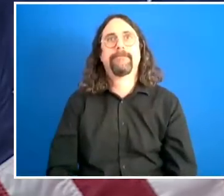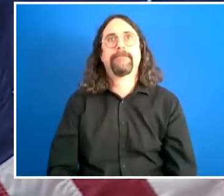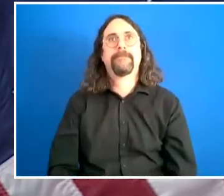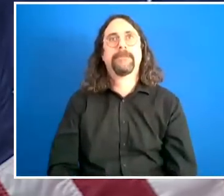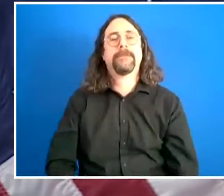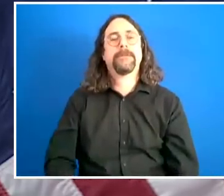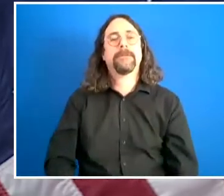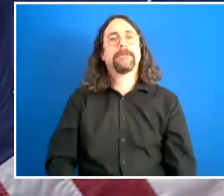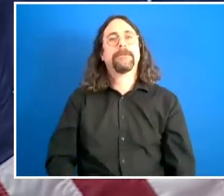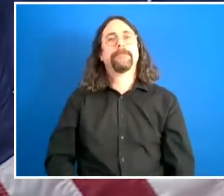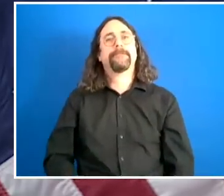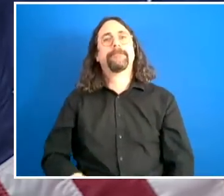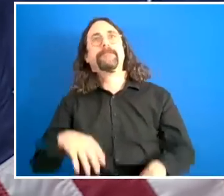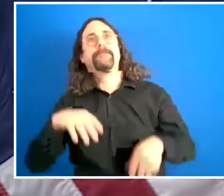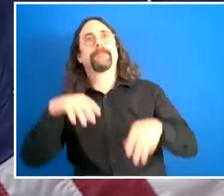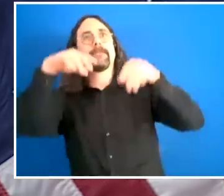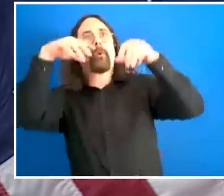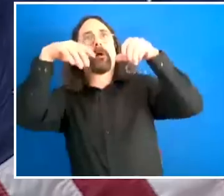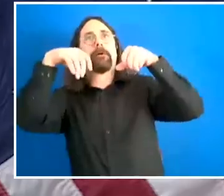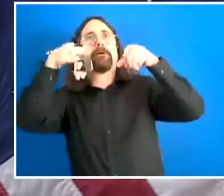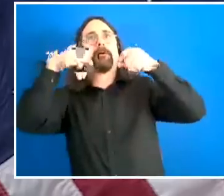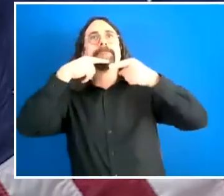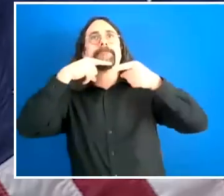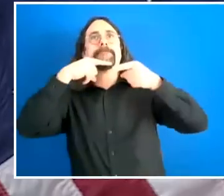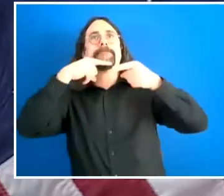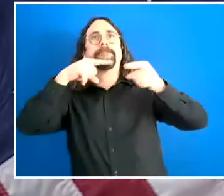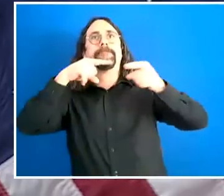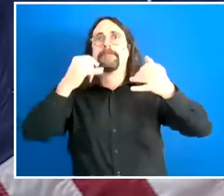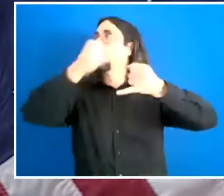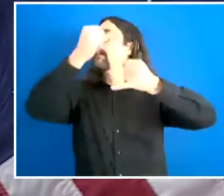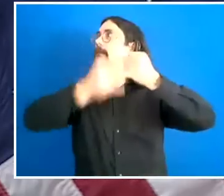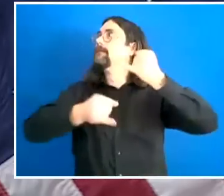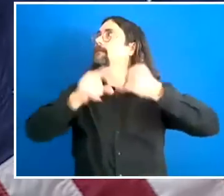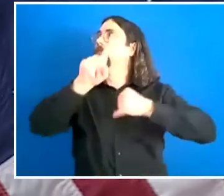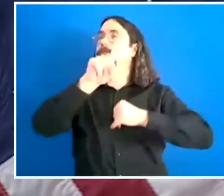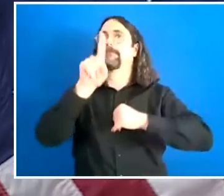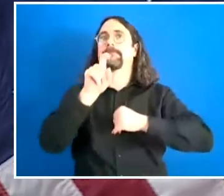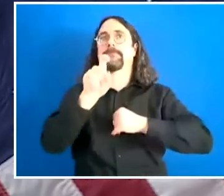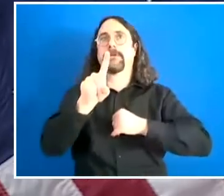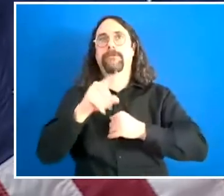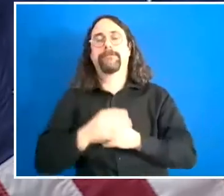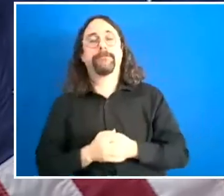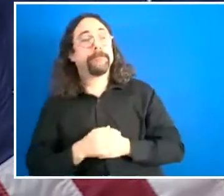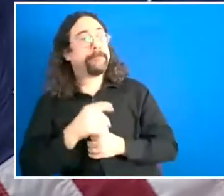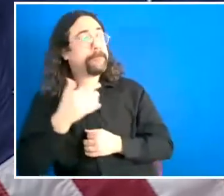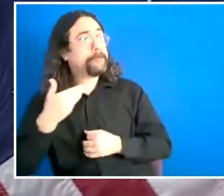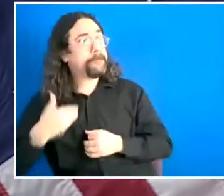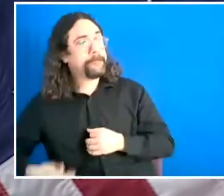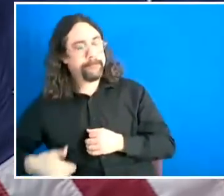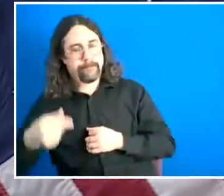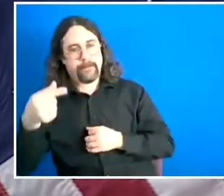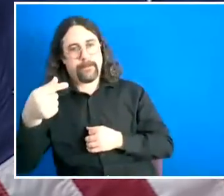SEE IF -- I HAVE TWO QUESTIONS. IF IT WAS POSSIBLE TO GET SOME CLARITY ON THE SUMMER SCHOOL